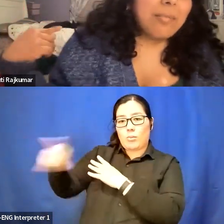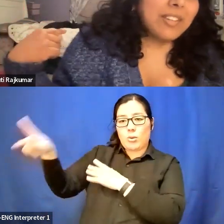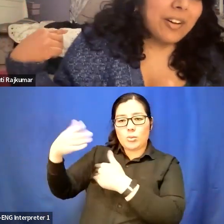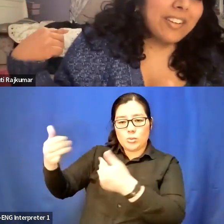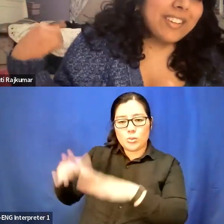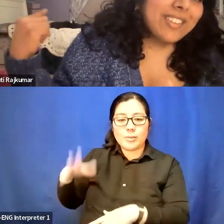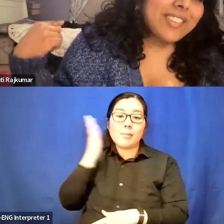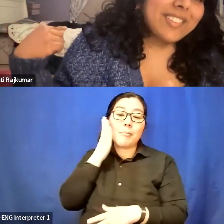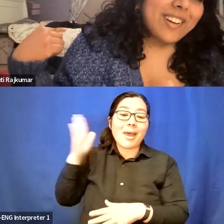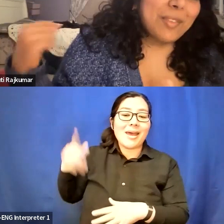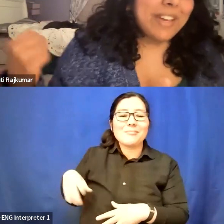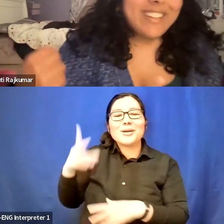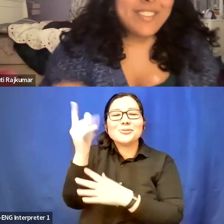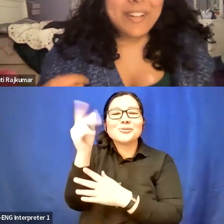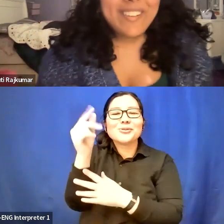My dog is on the bed as well.